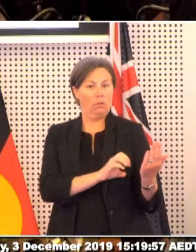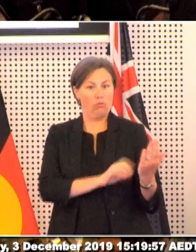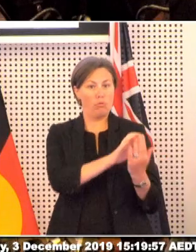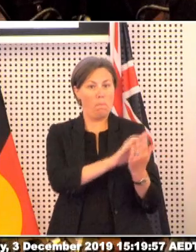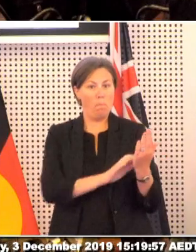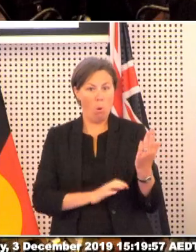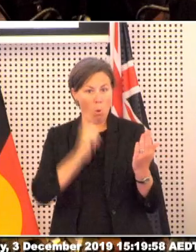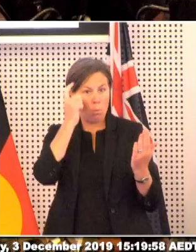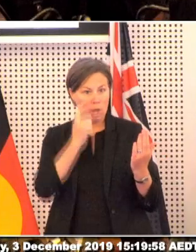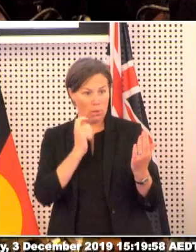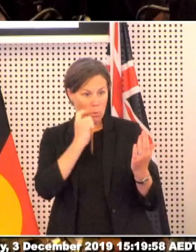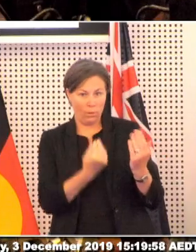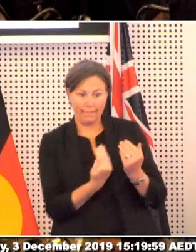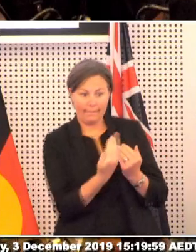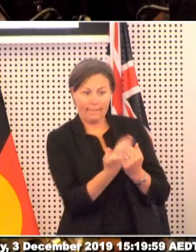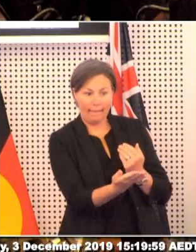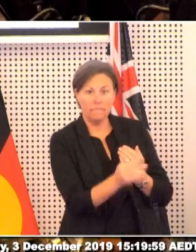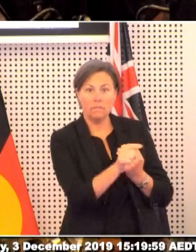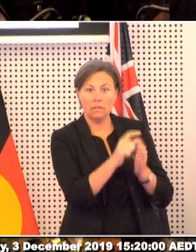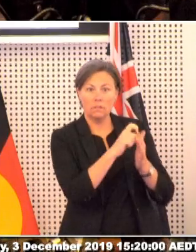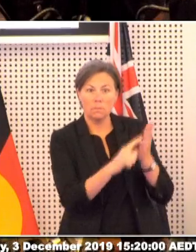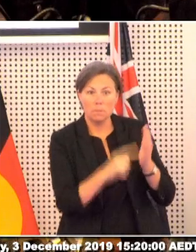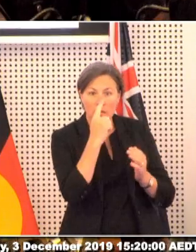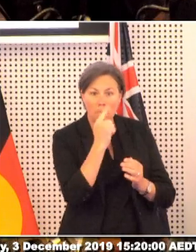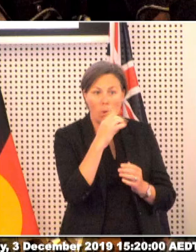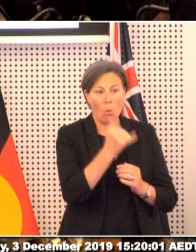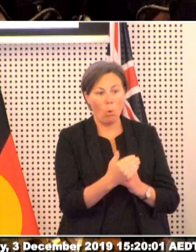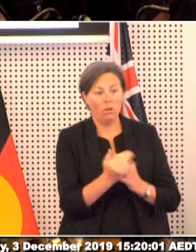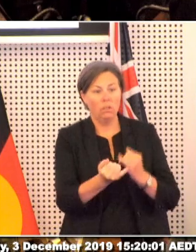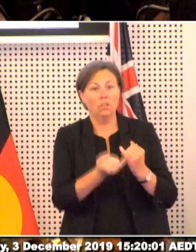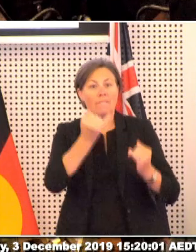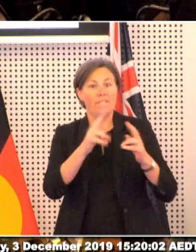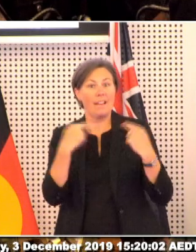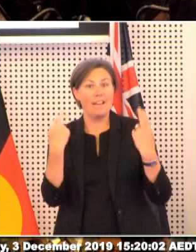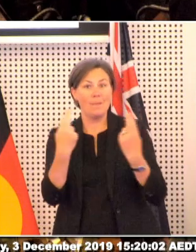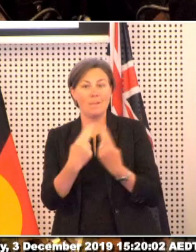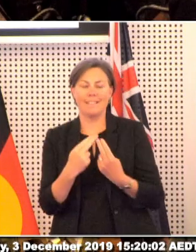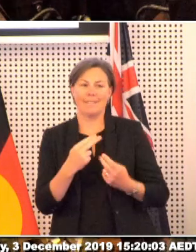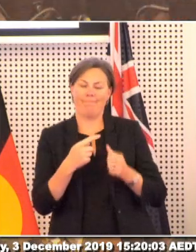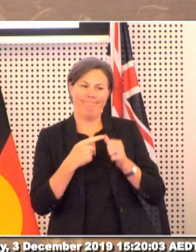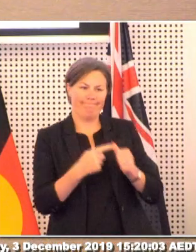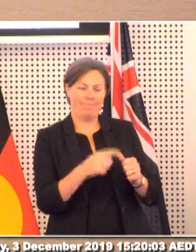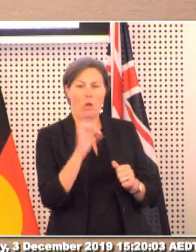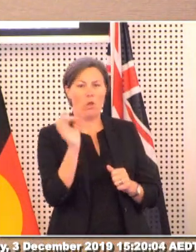And if not, why not and - - - No, they’re made available to the house supervisor because the report is